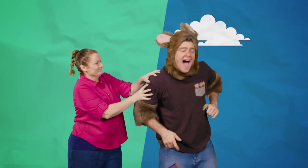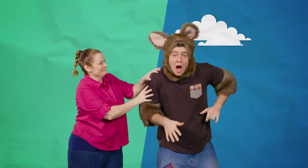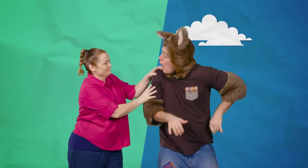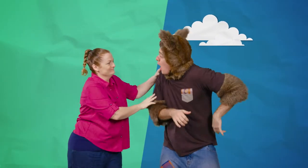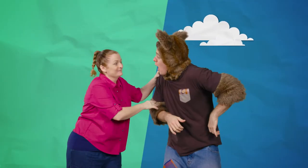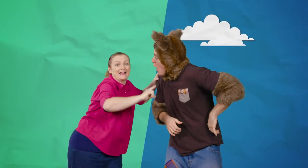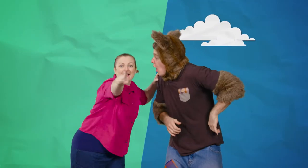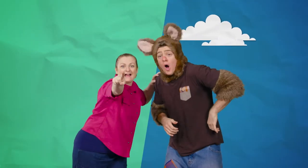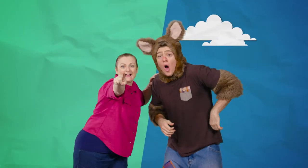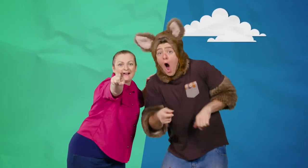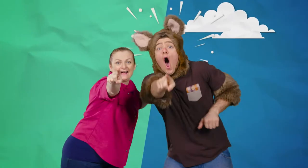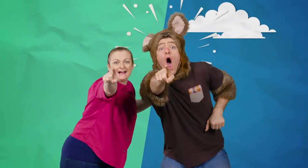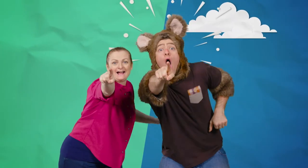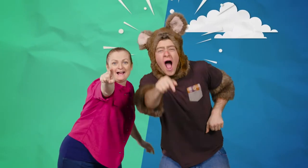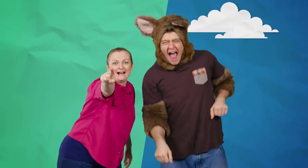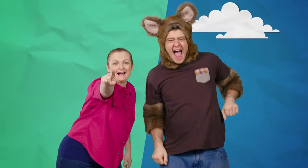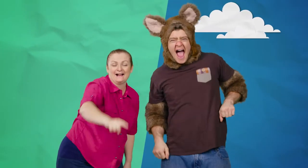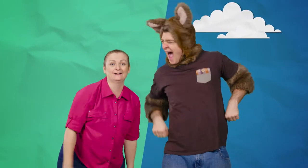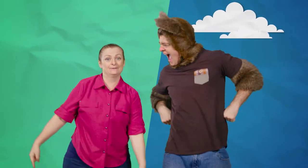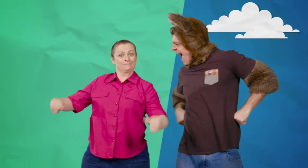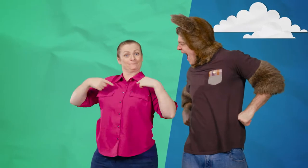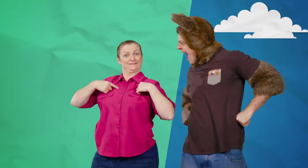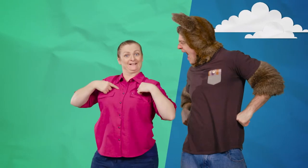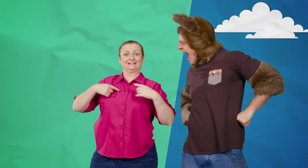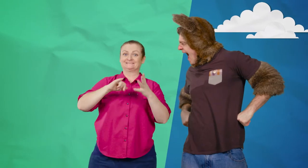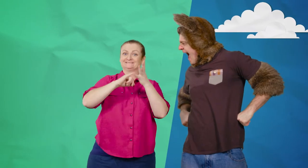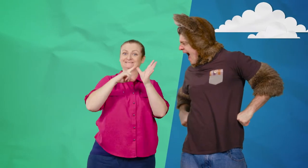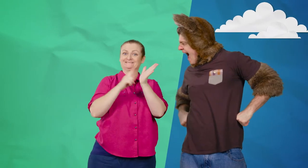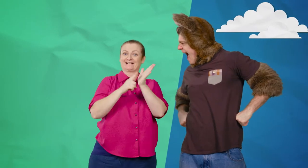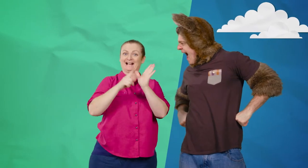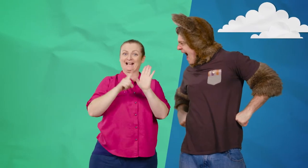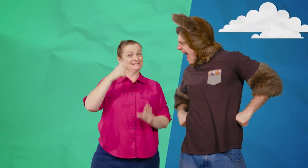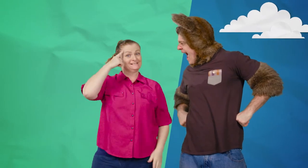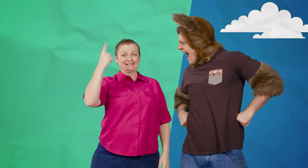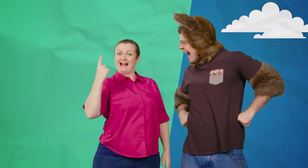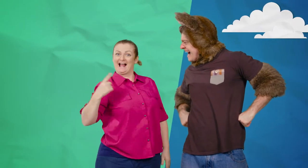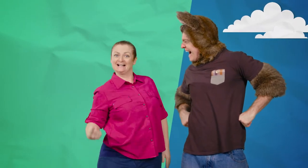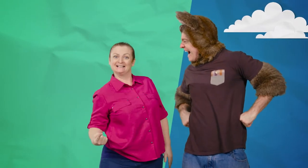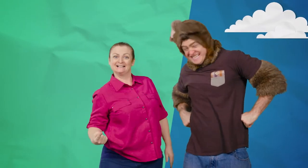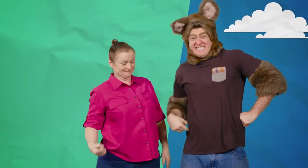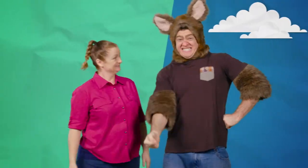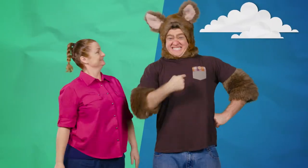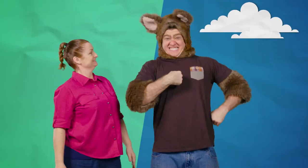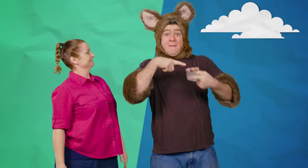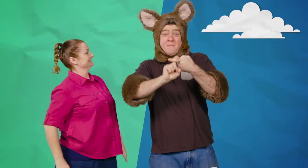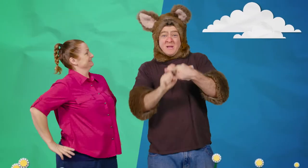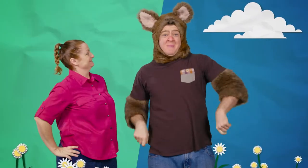Huh? Look! Oh! I'm Sally. And I'm Possum.